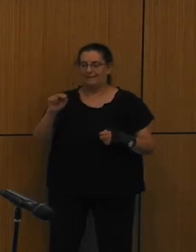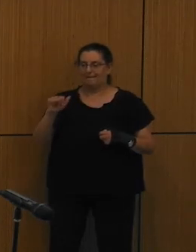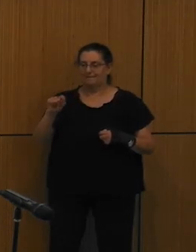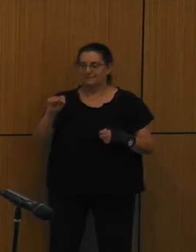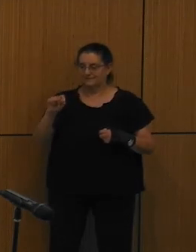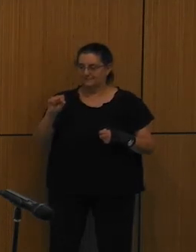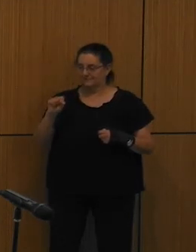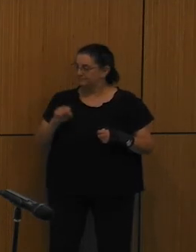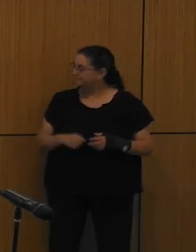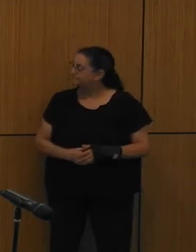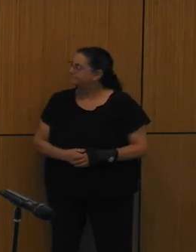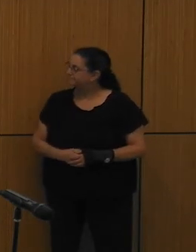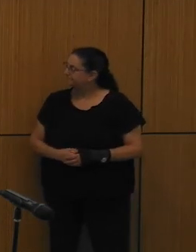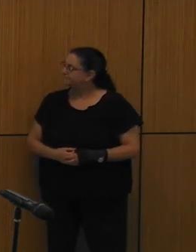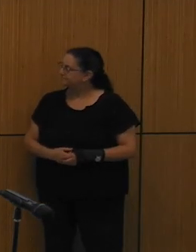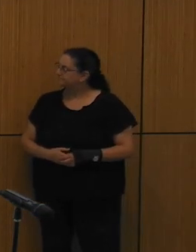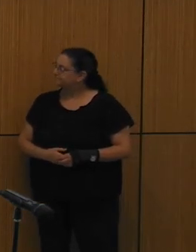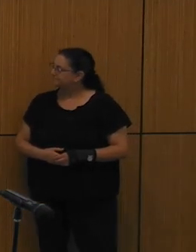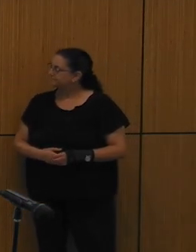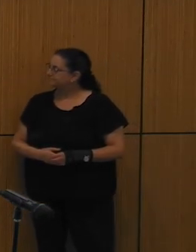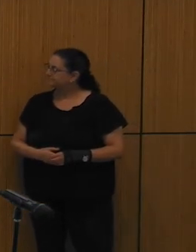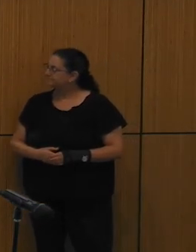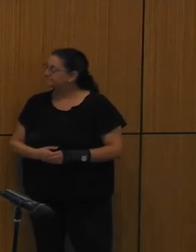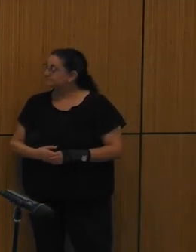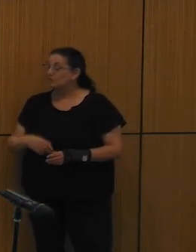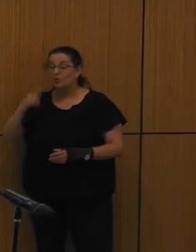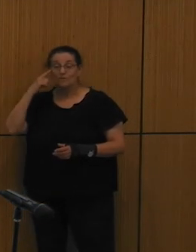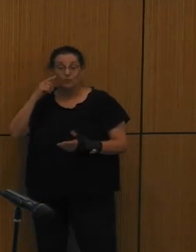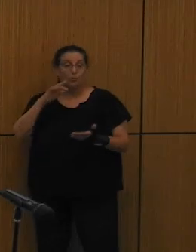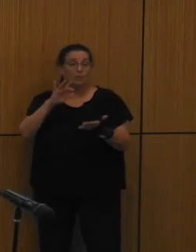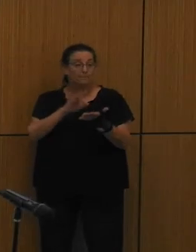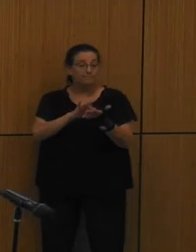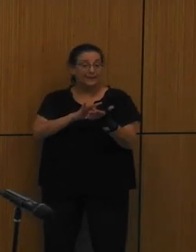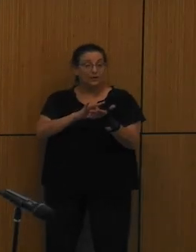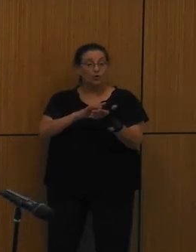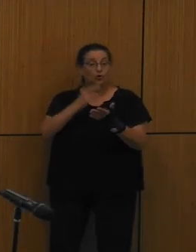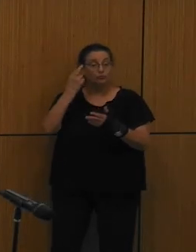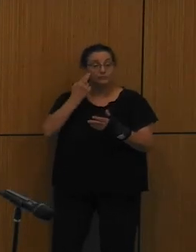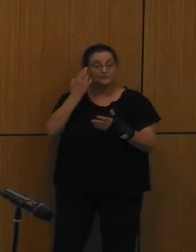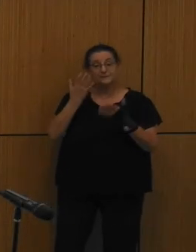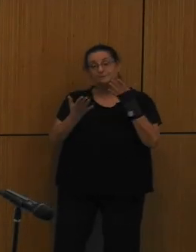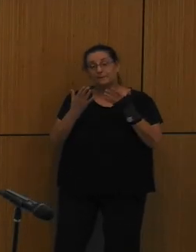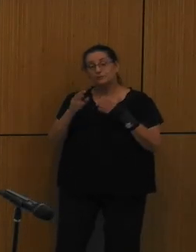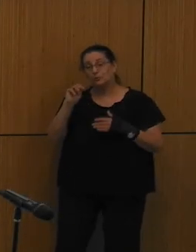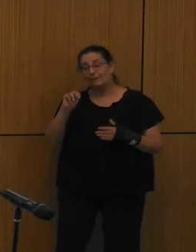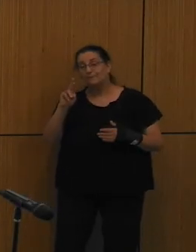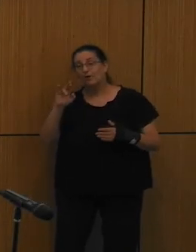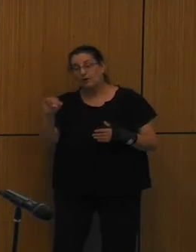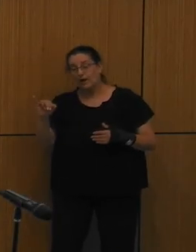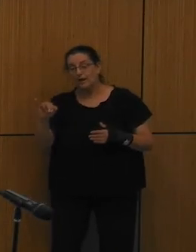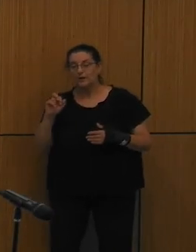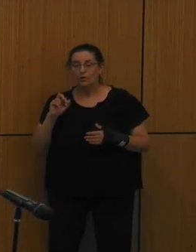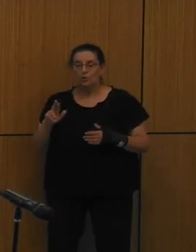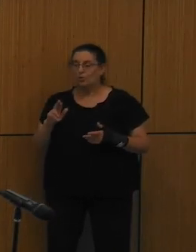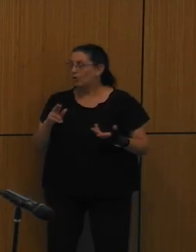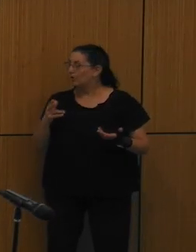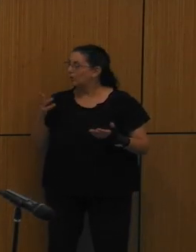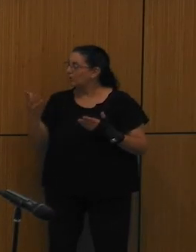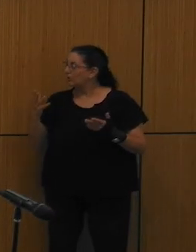Oops. Had an MRI, for medical purposes. Same structure as we use in research, right. Has a bore tube that you go into.